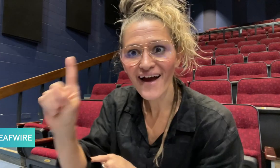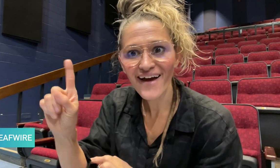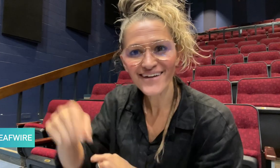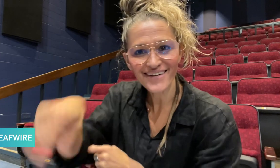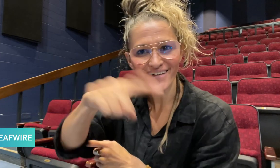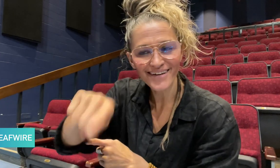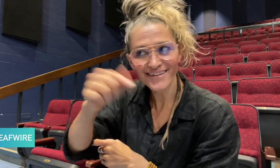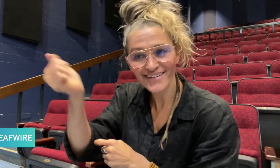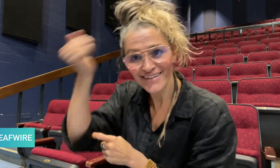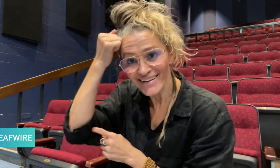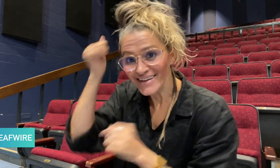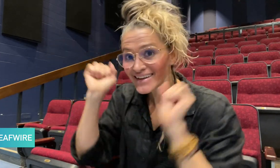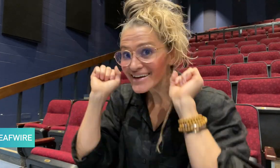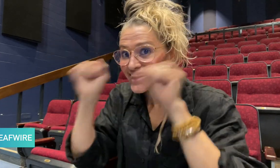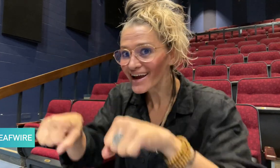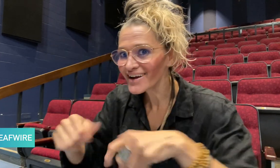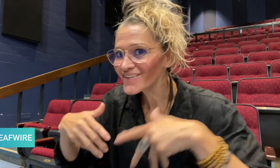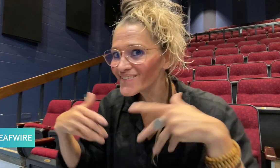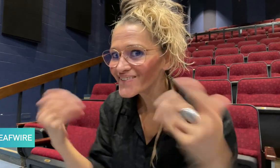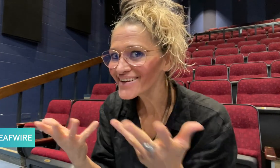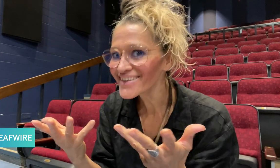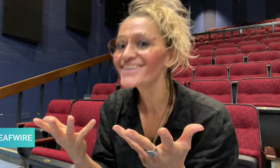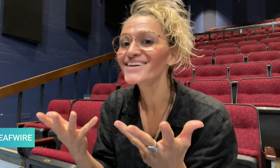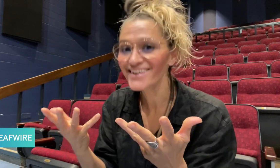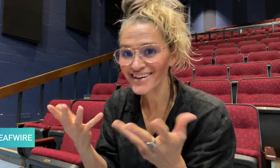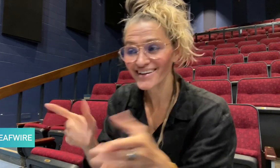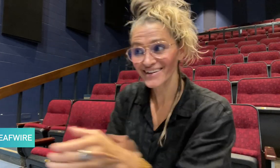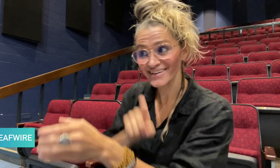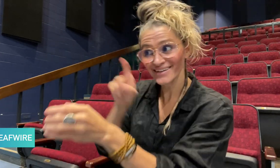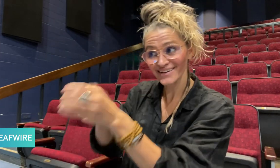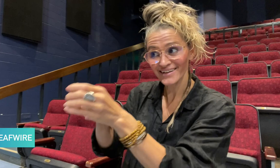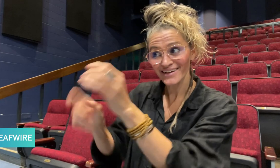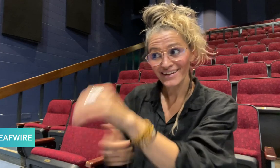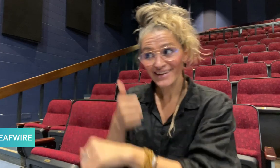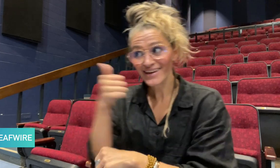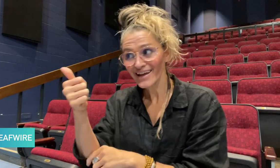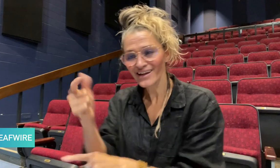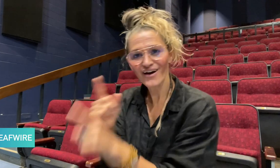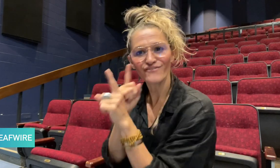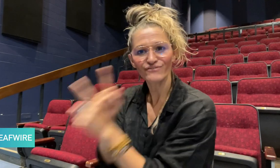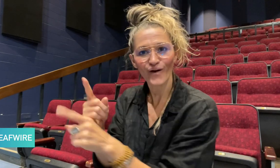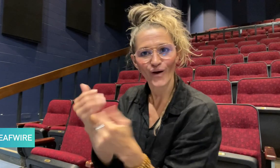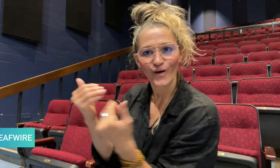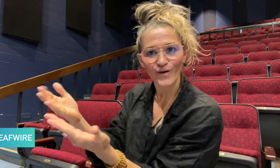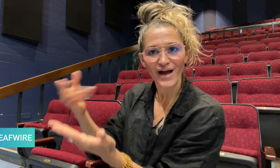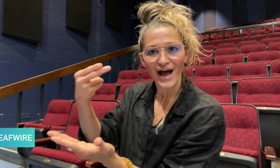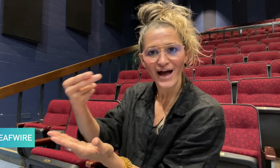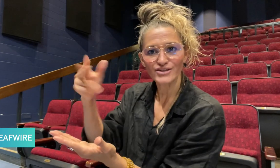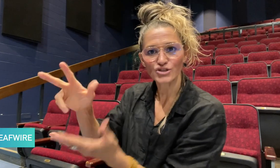Don’t forget to subscribe, like, and follow